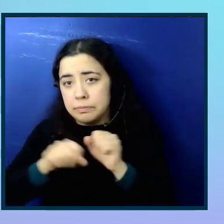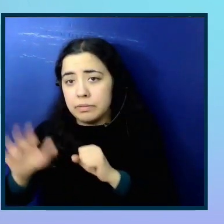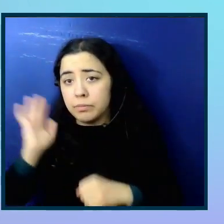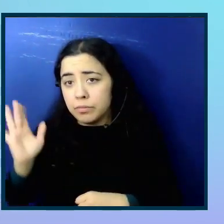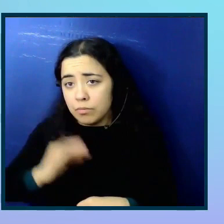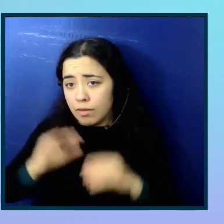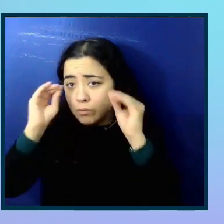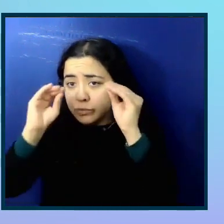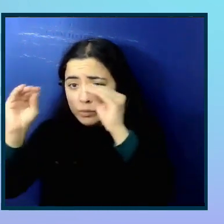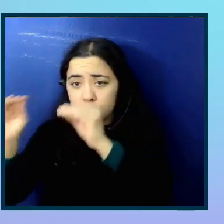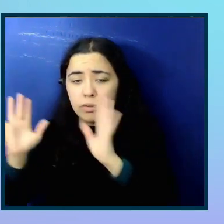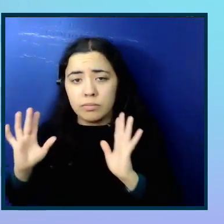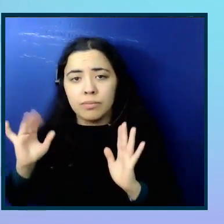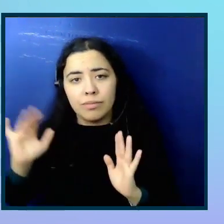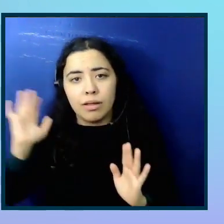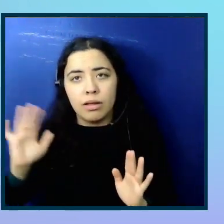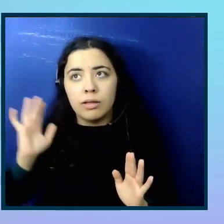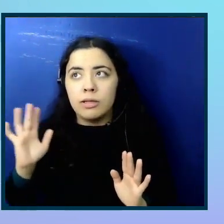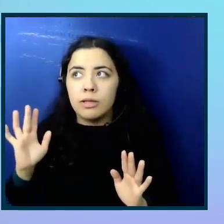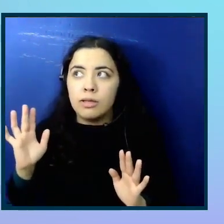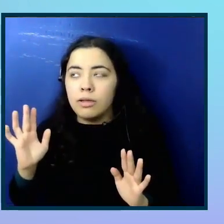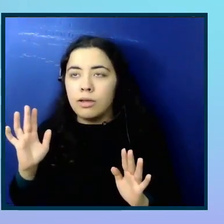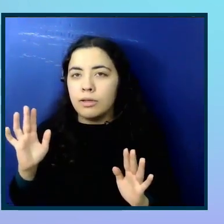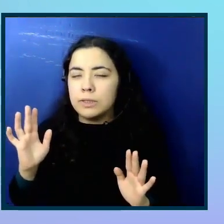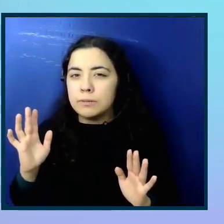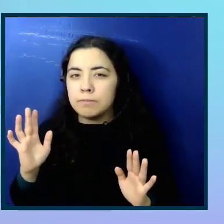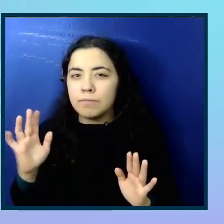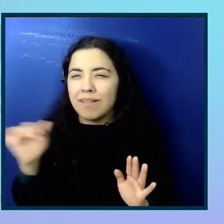So that was stuff that I had, decks and lessons